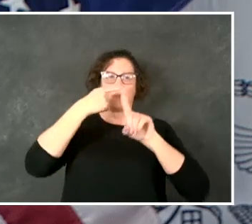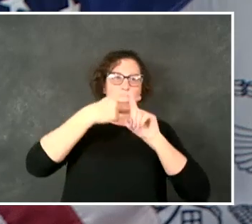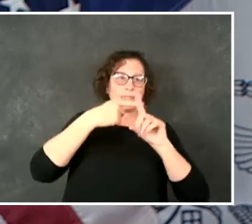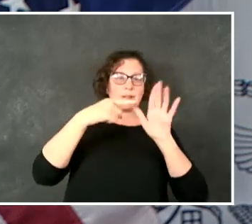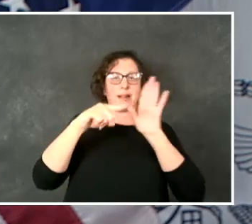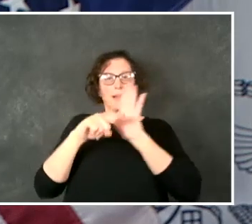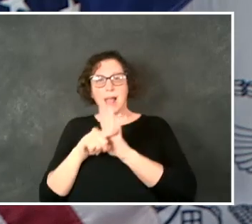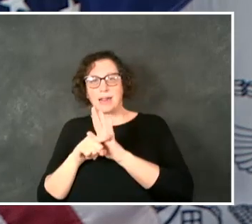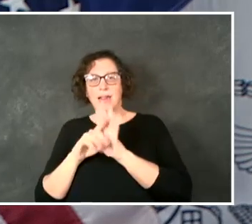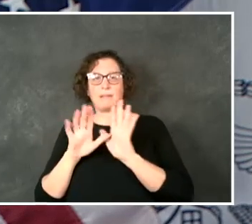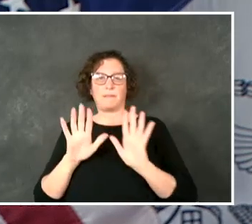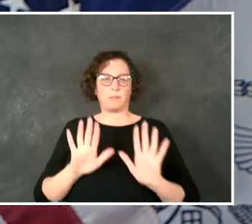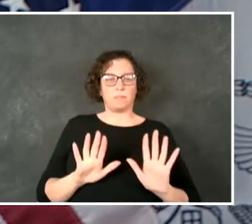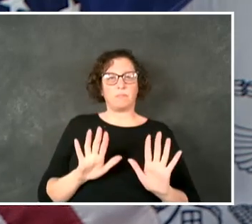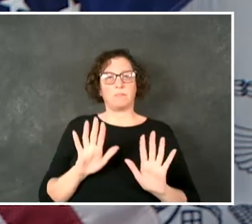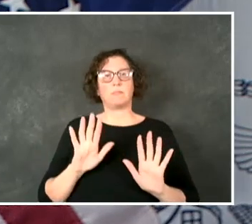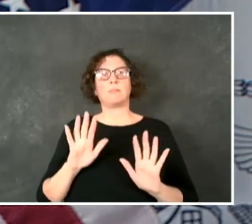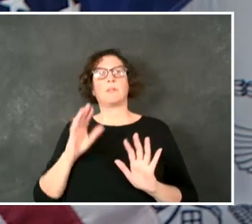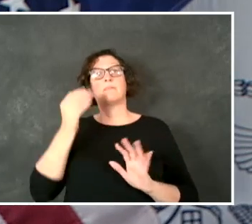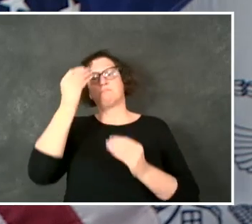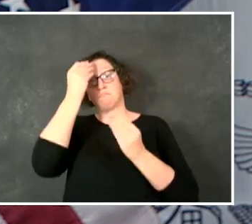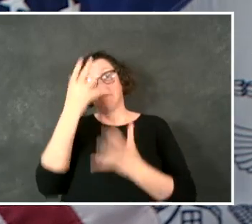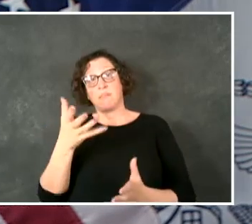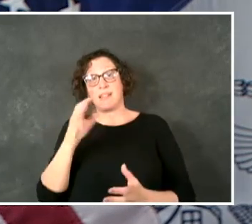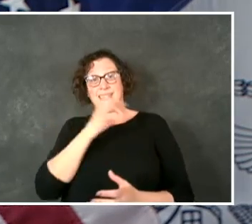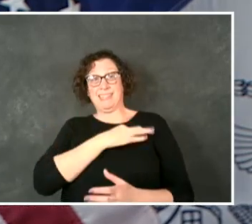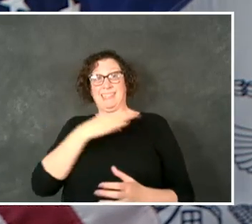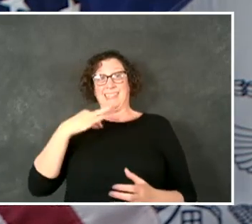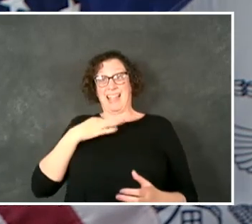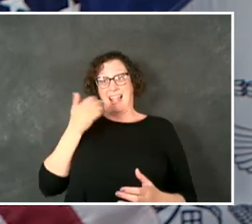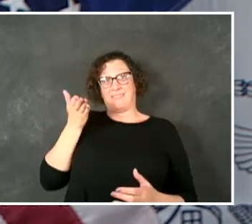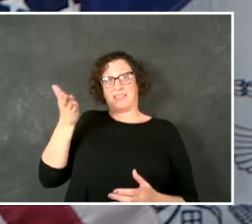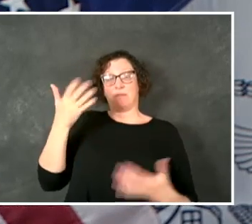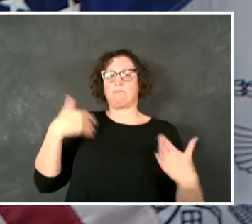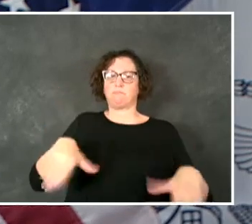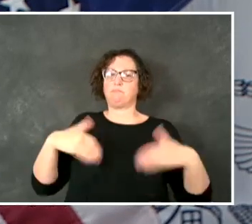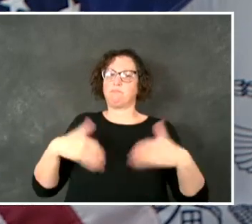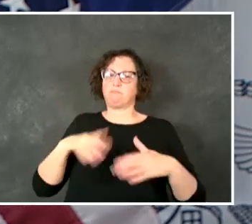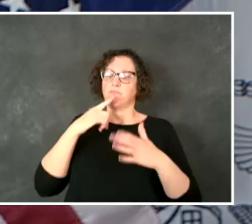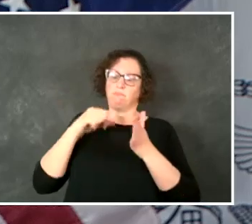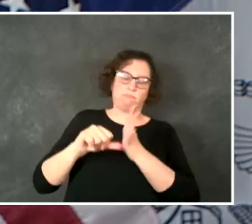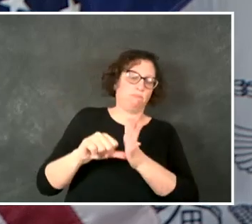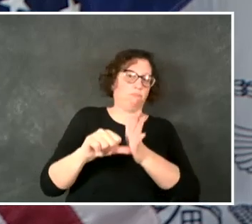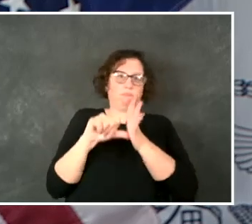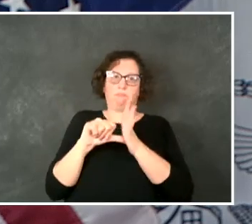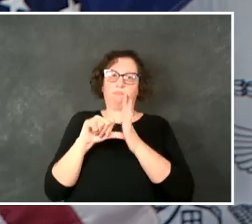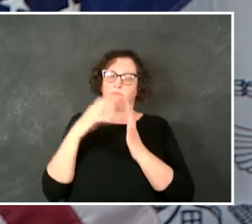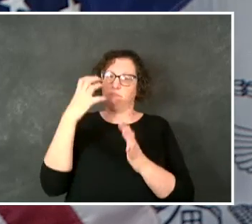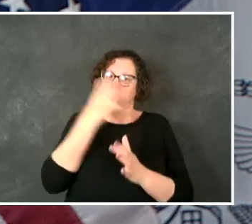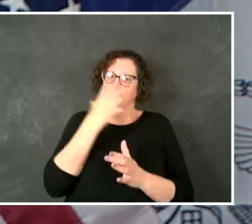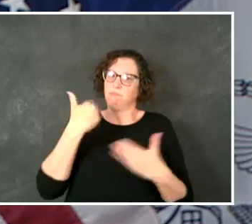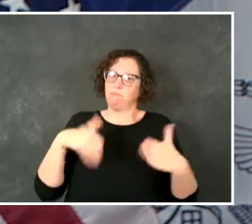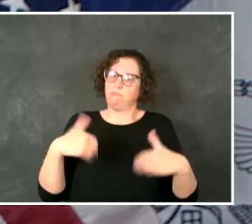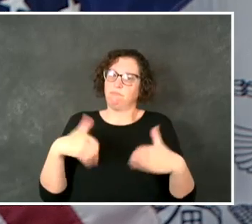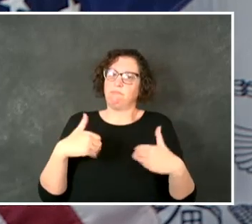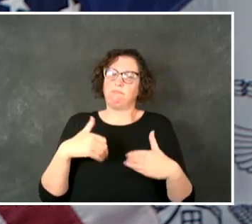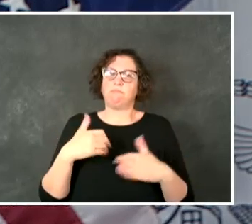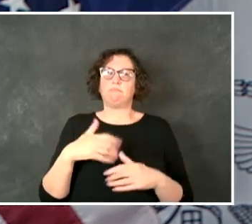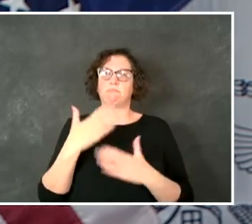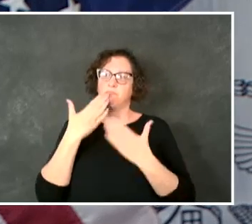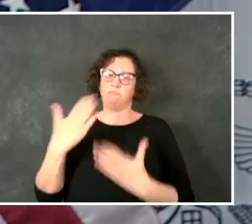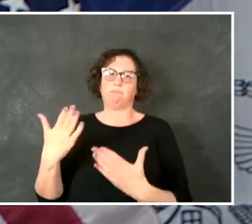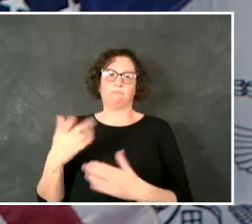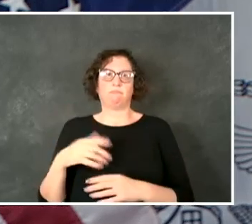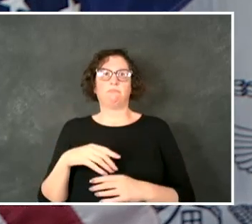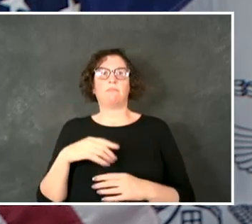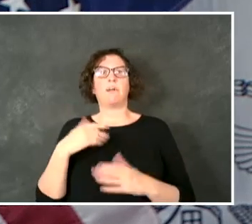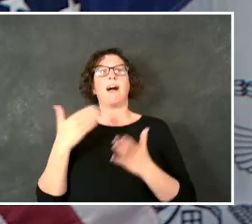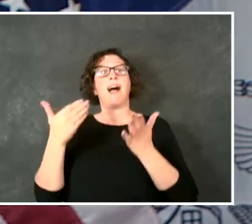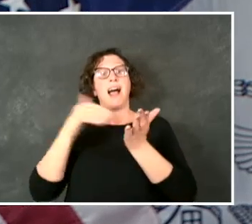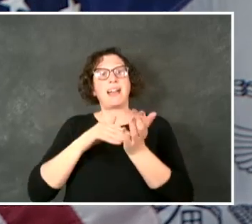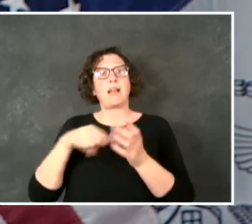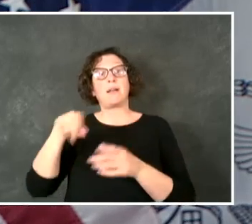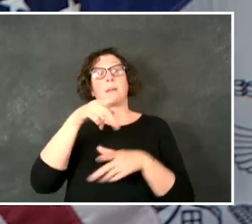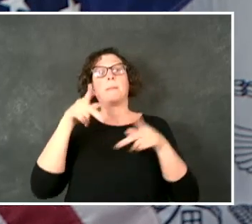THEM SOMETHING.